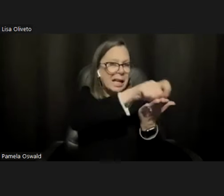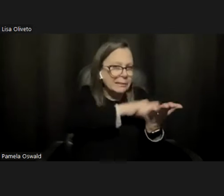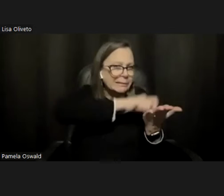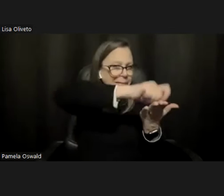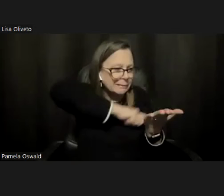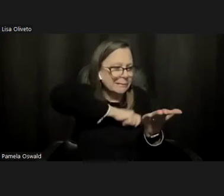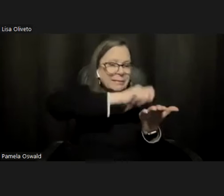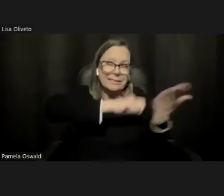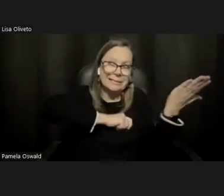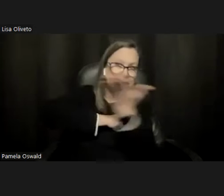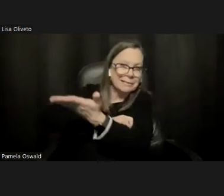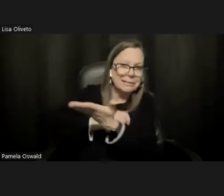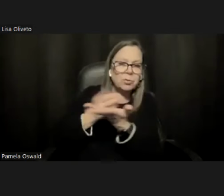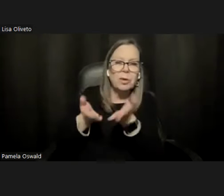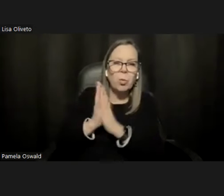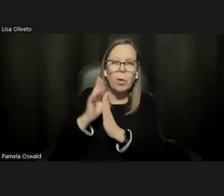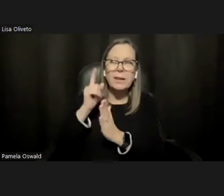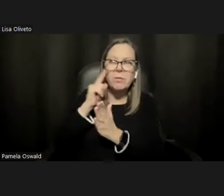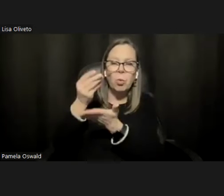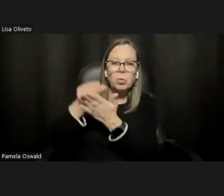for reimbursements that way, to complete electronic.